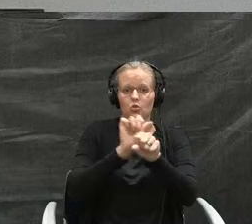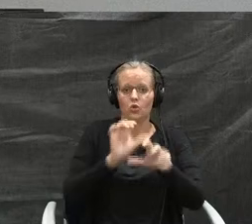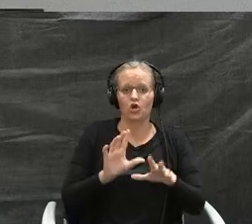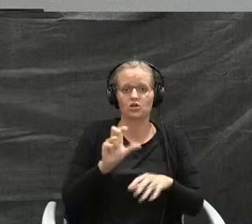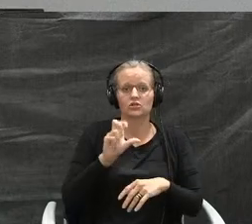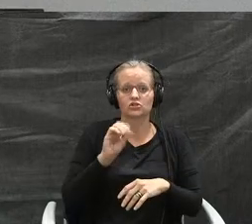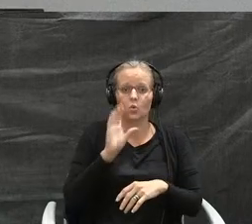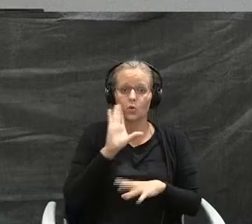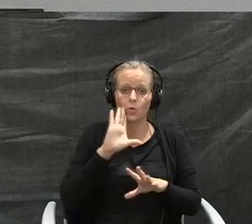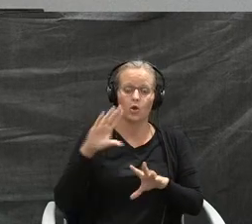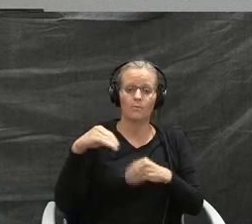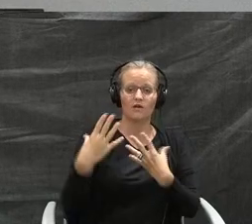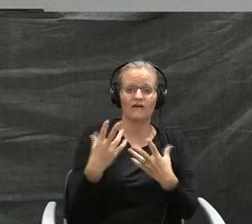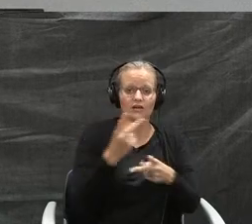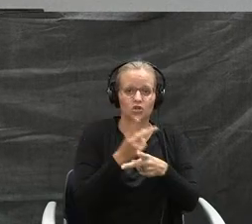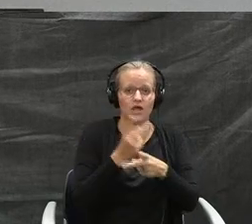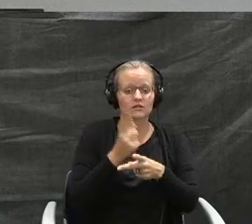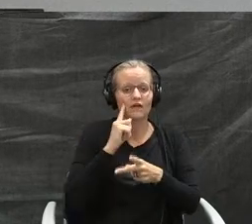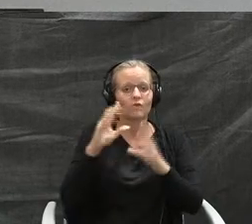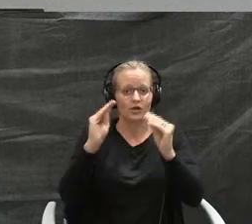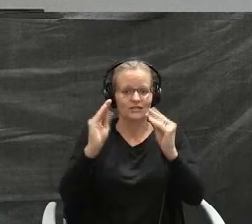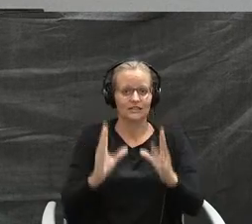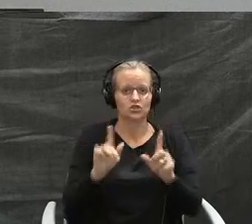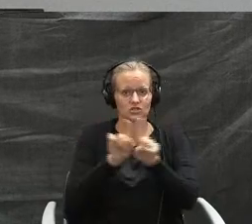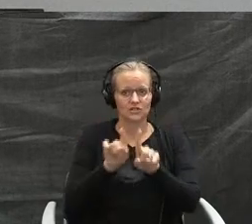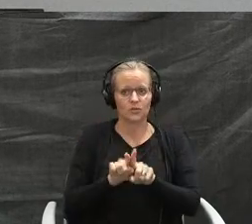be on that. Explorers will continue to function.